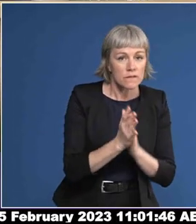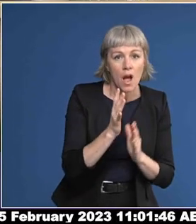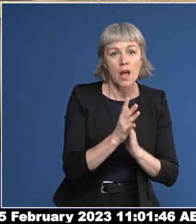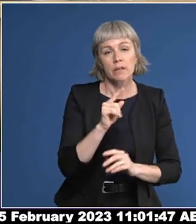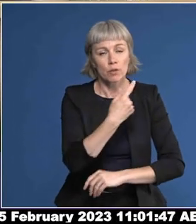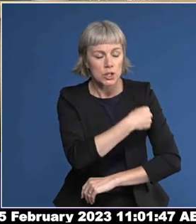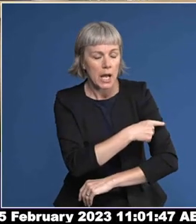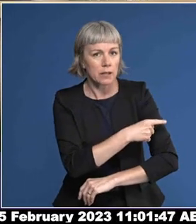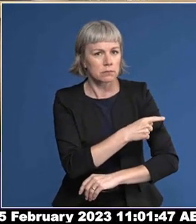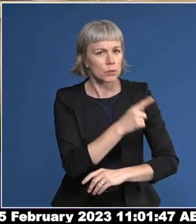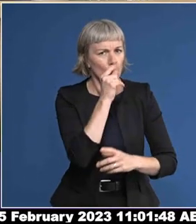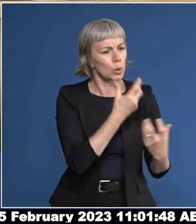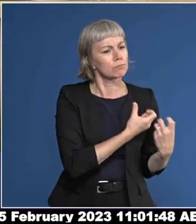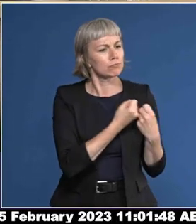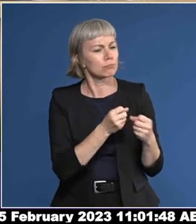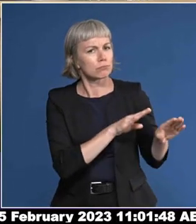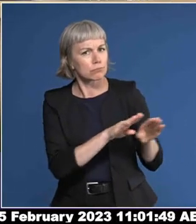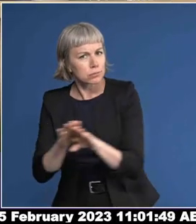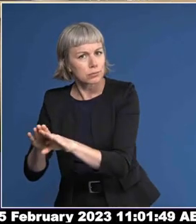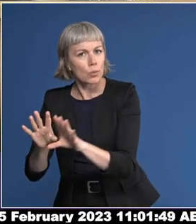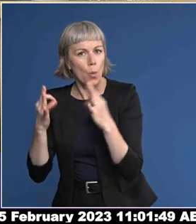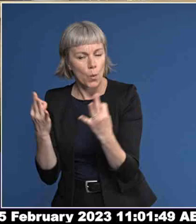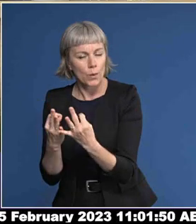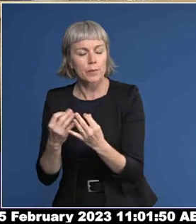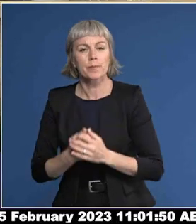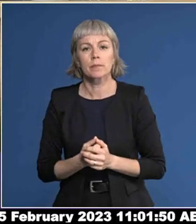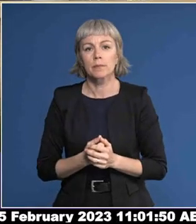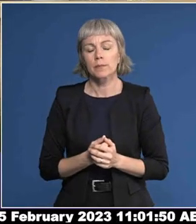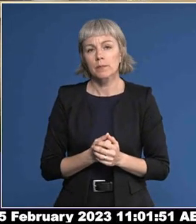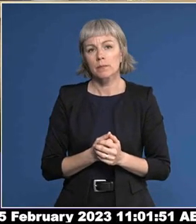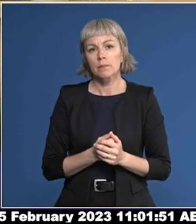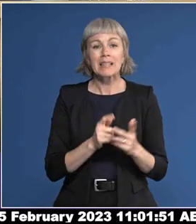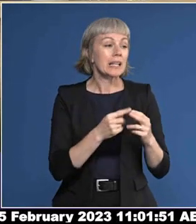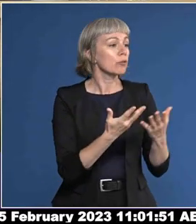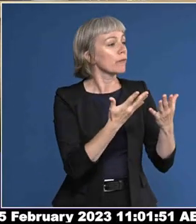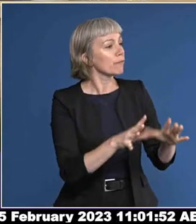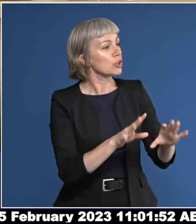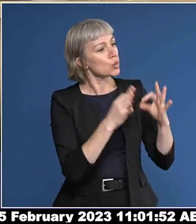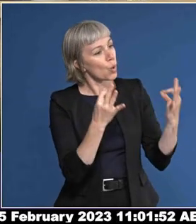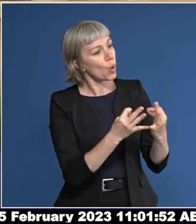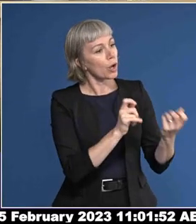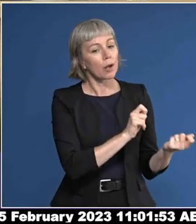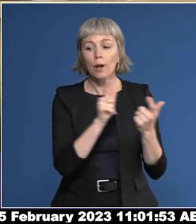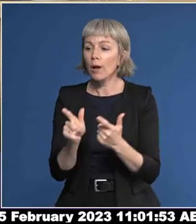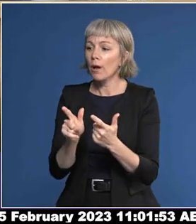and I've done my manual handling training or I've done restrictive practices 101," would